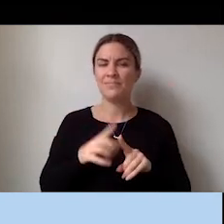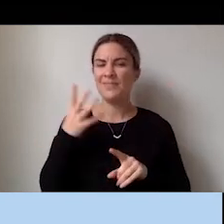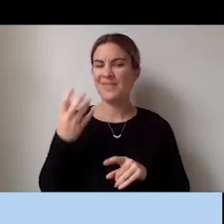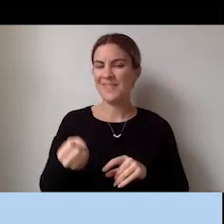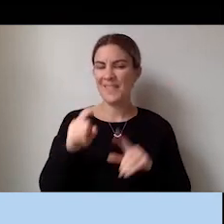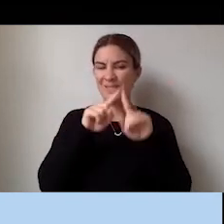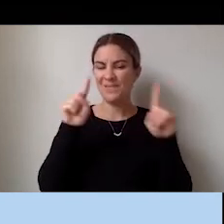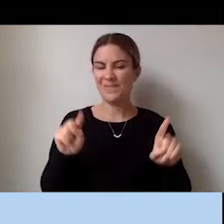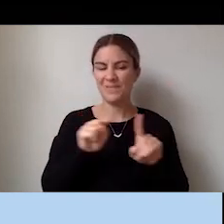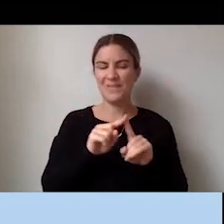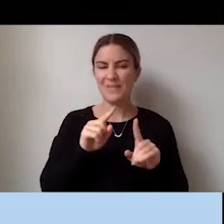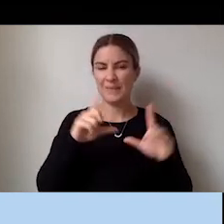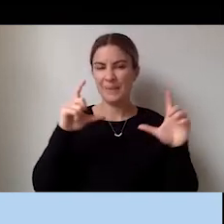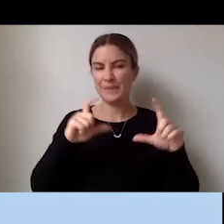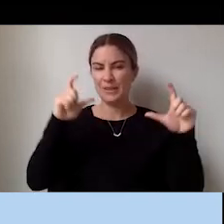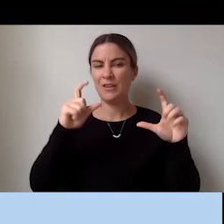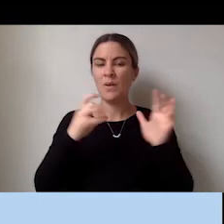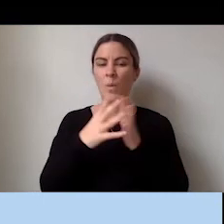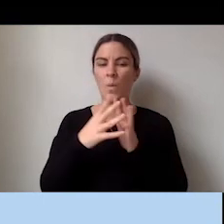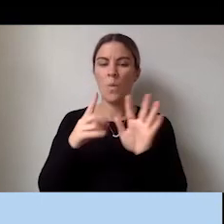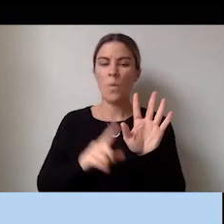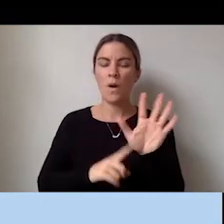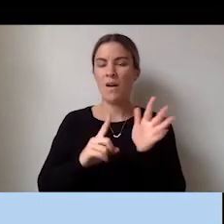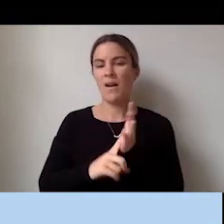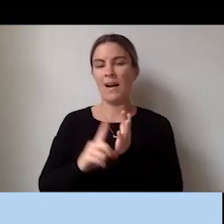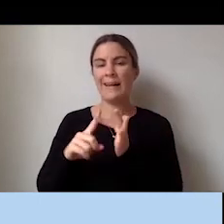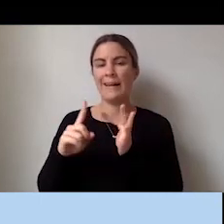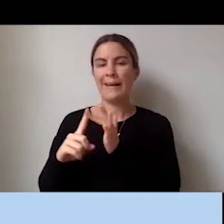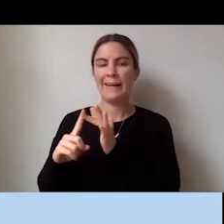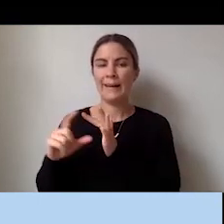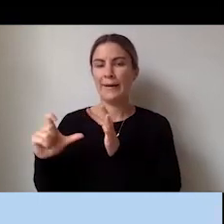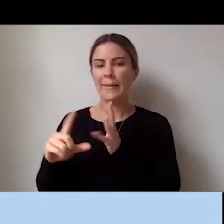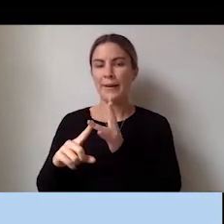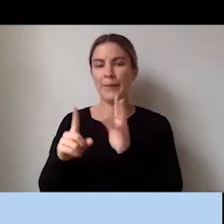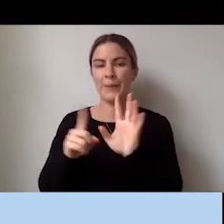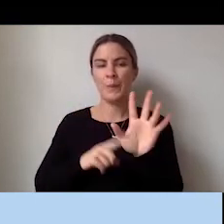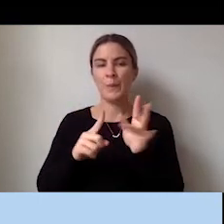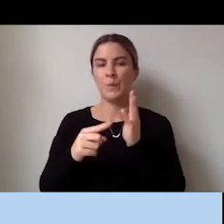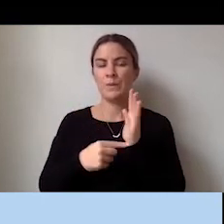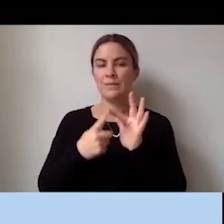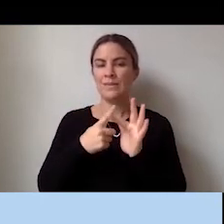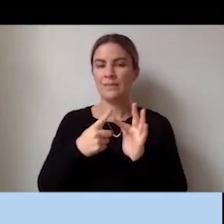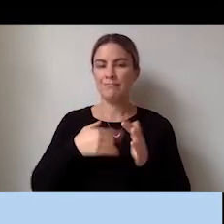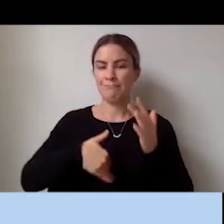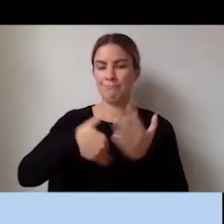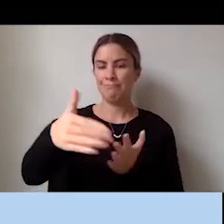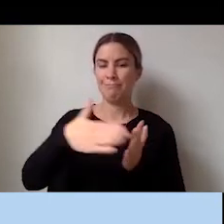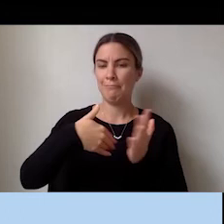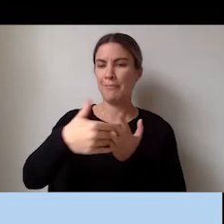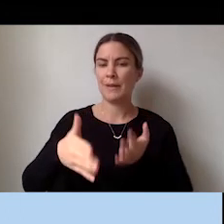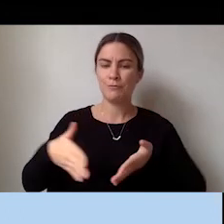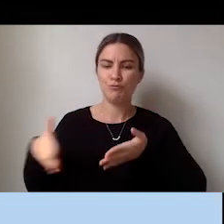painting a road on the wall of a mountain and it reads, "What gets in